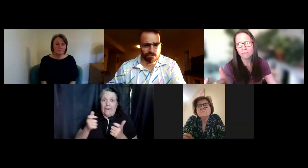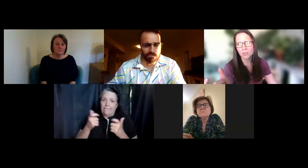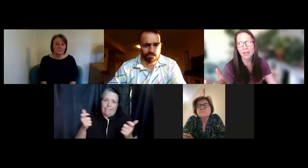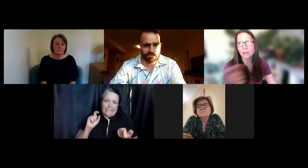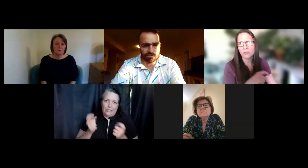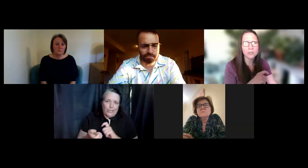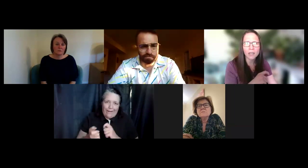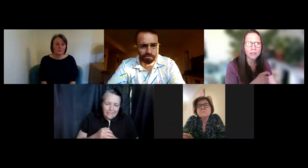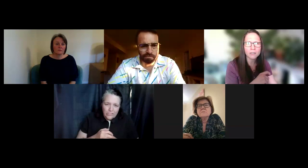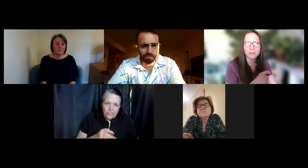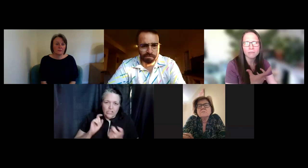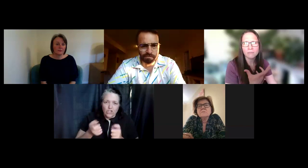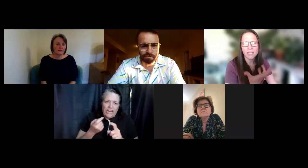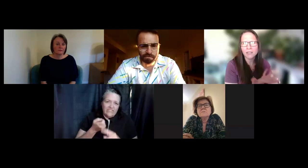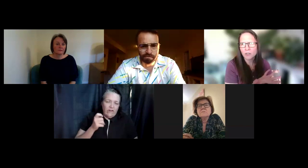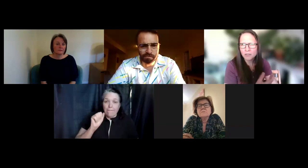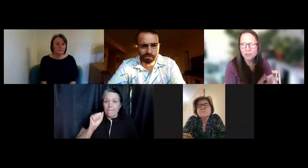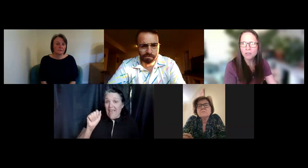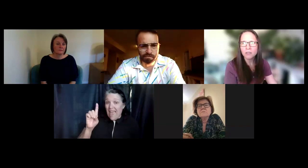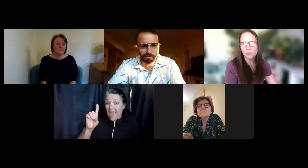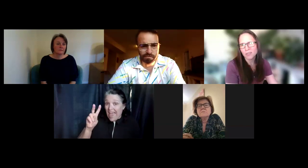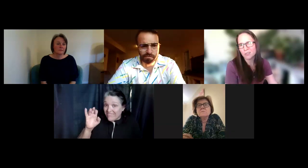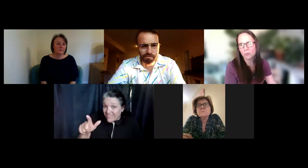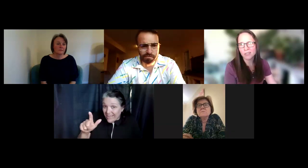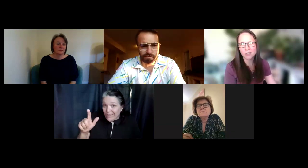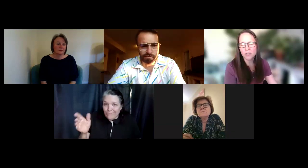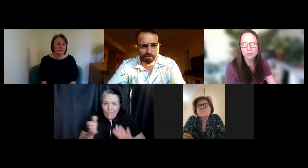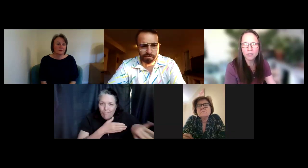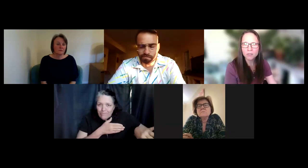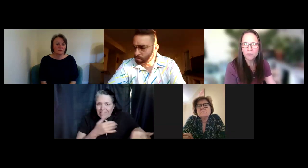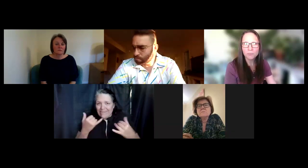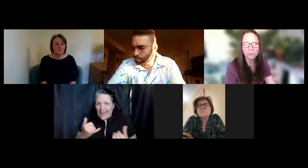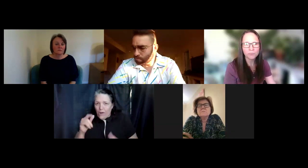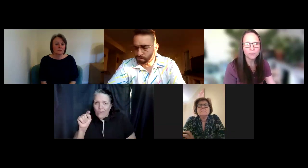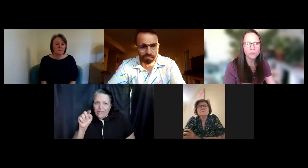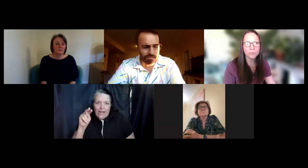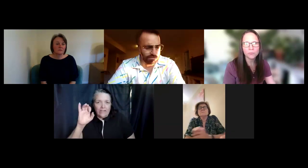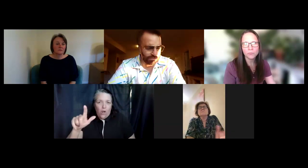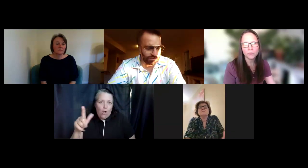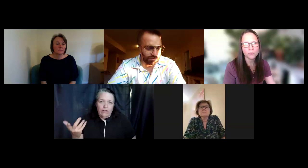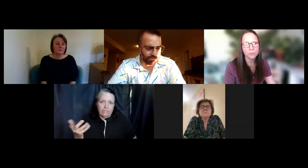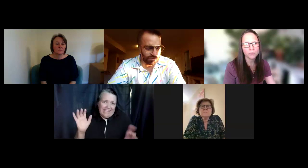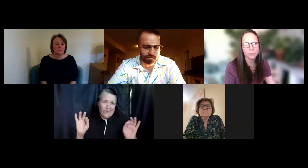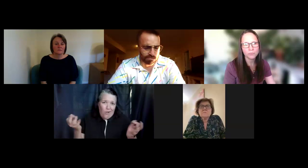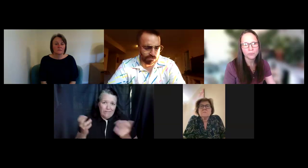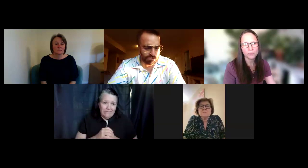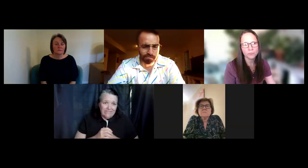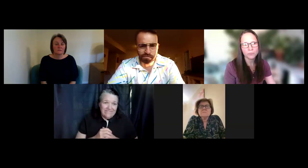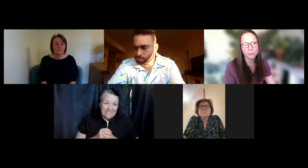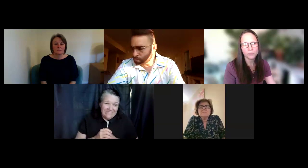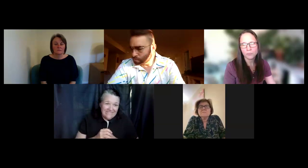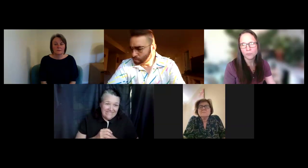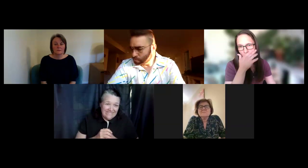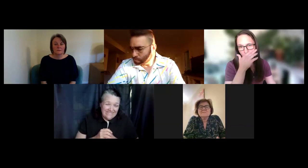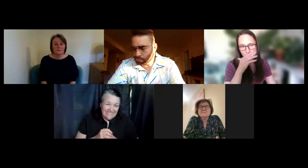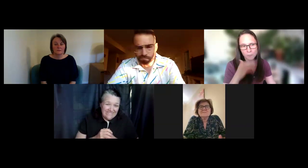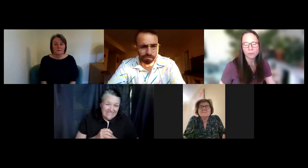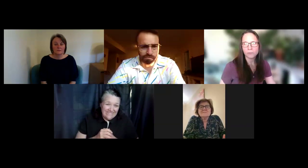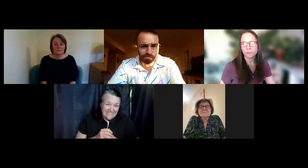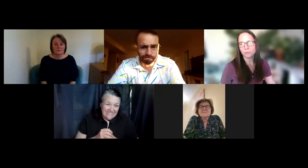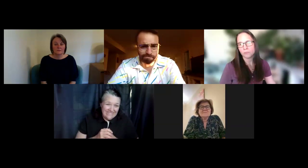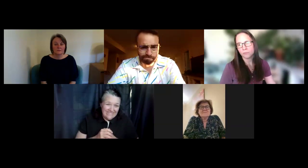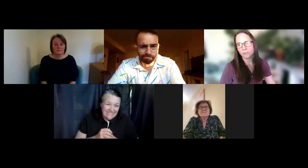you know, Advil to Tylenol, but that's really the only difference.